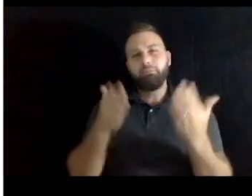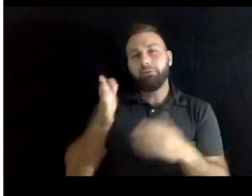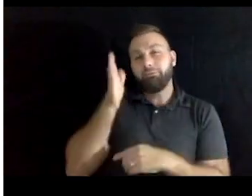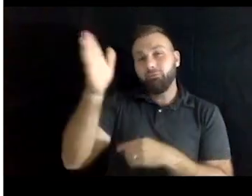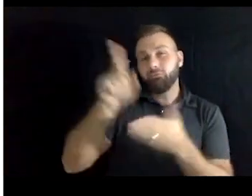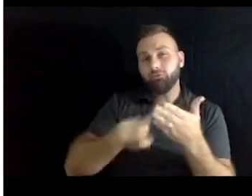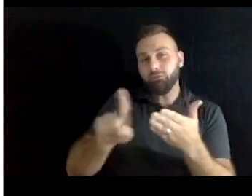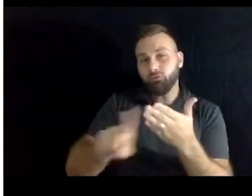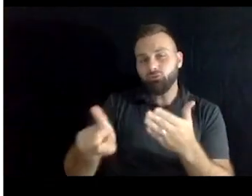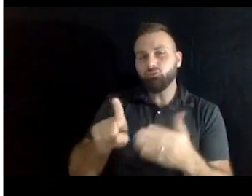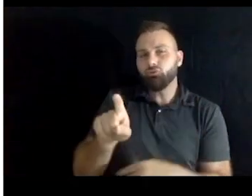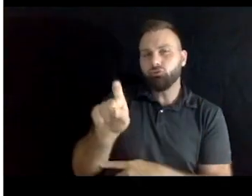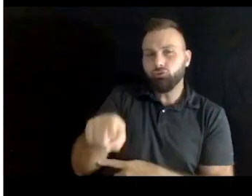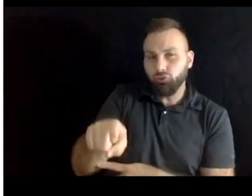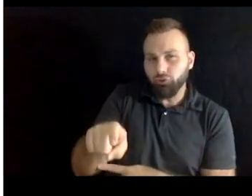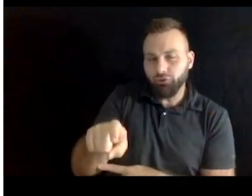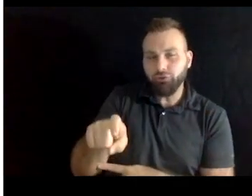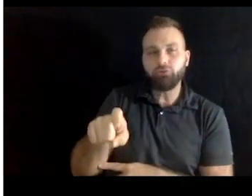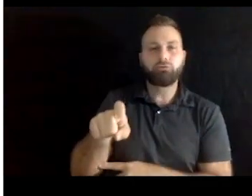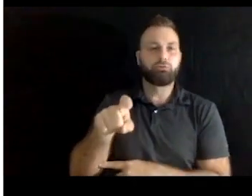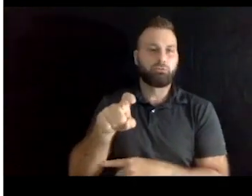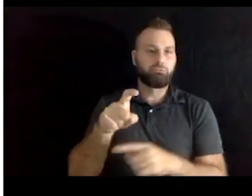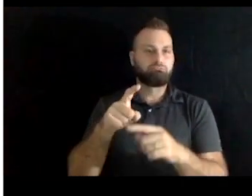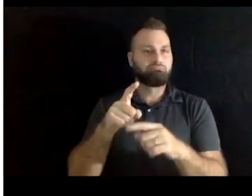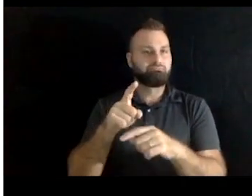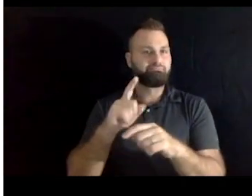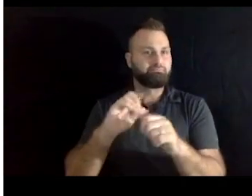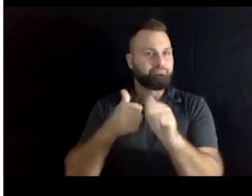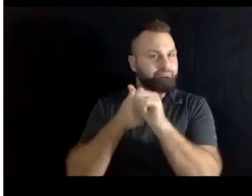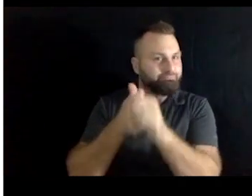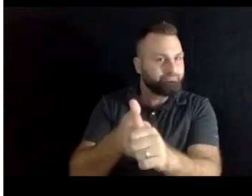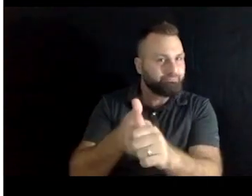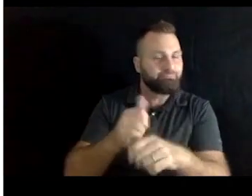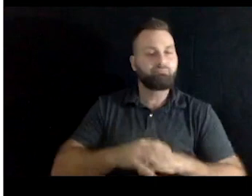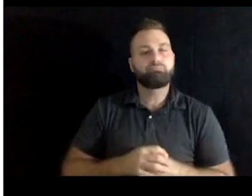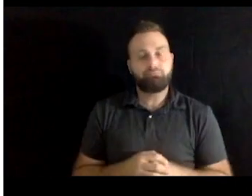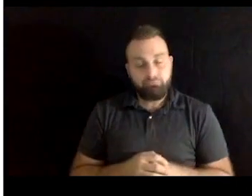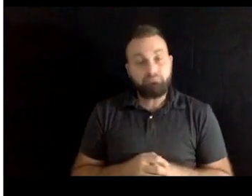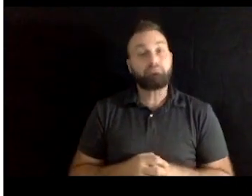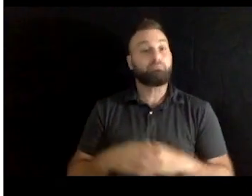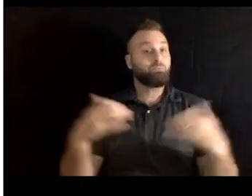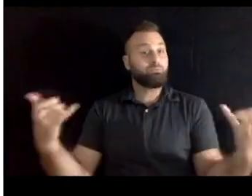should and policy should pursue. One thing I hope to convince you